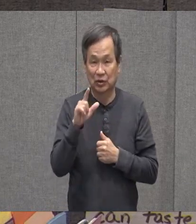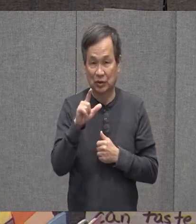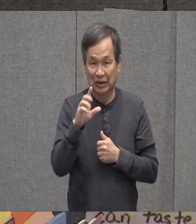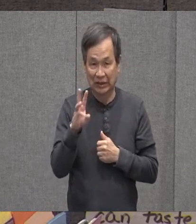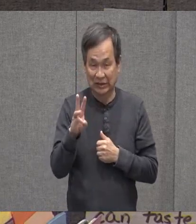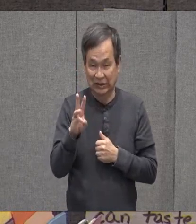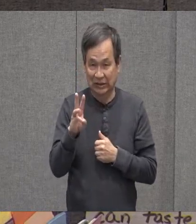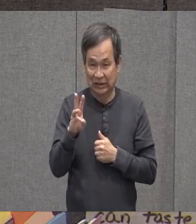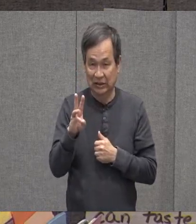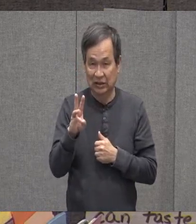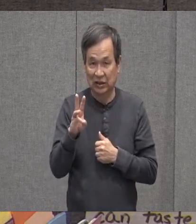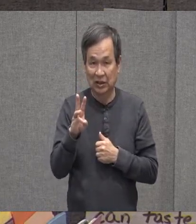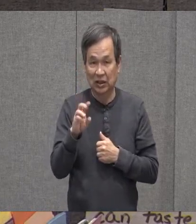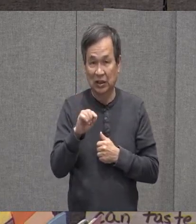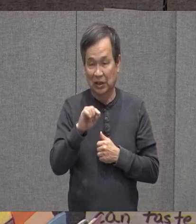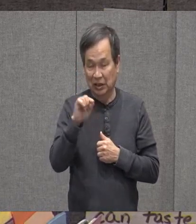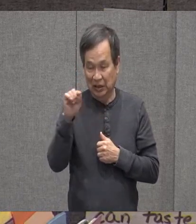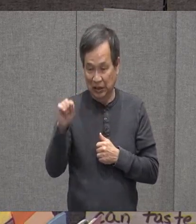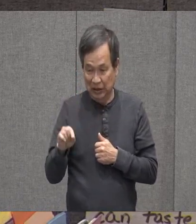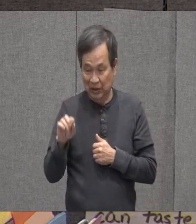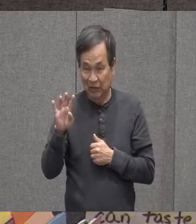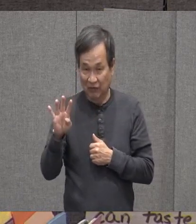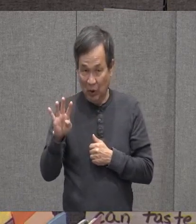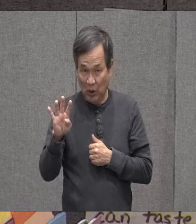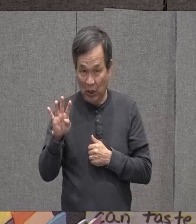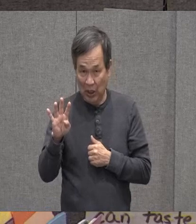plus a smaller jump of four gets us to 30,